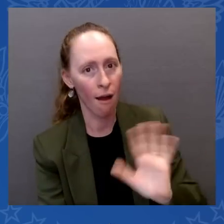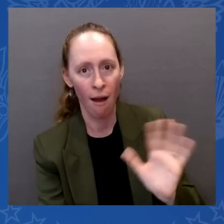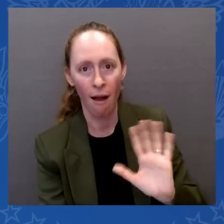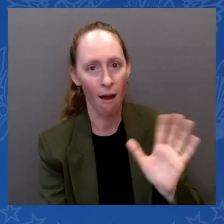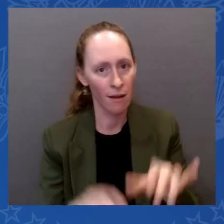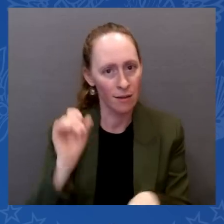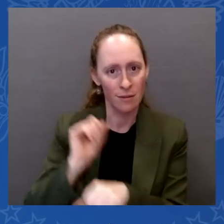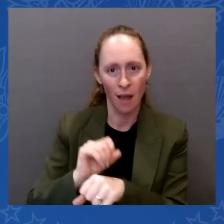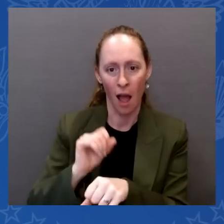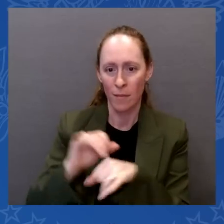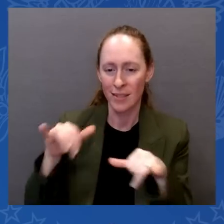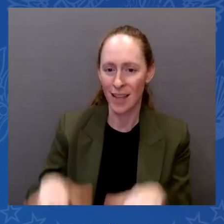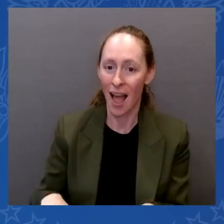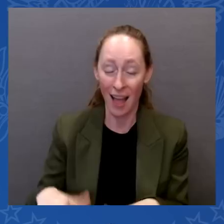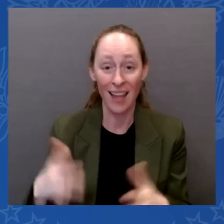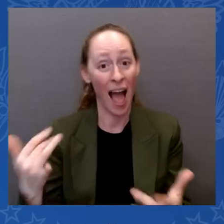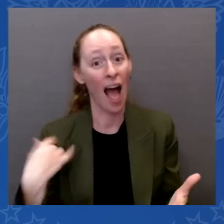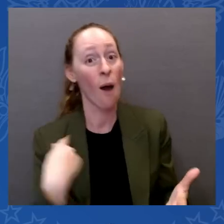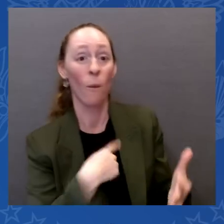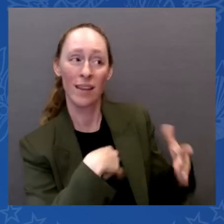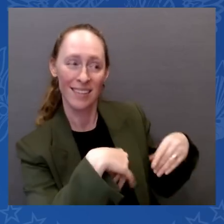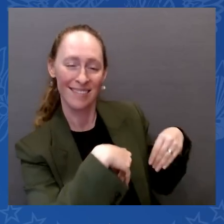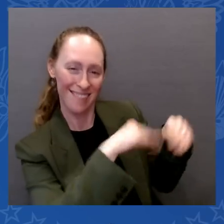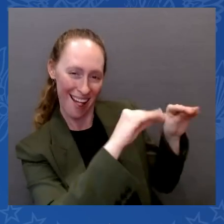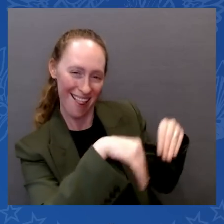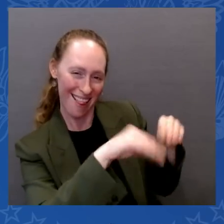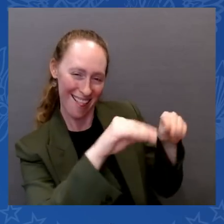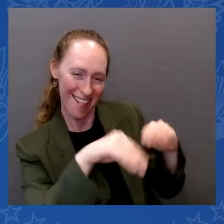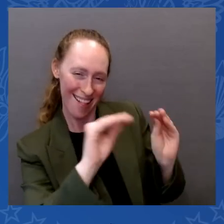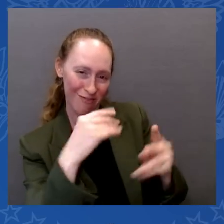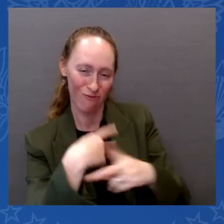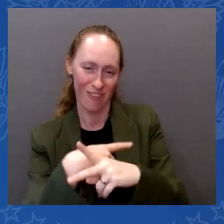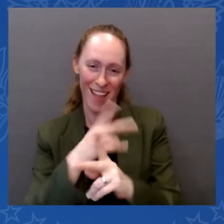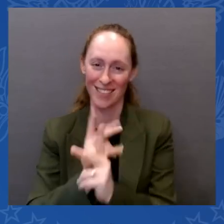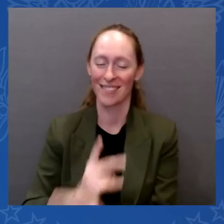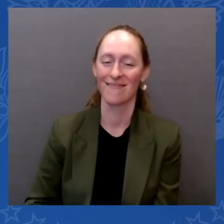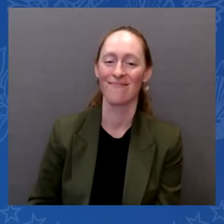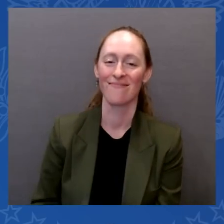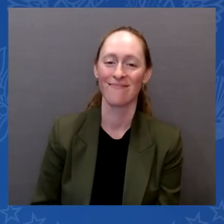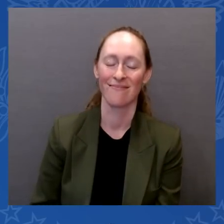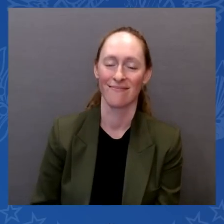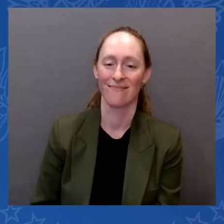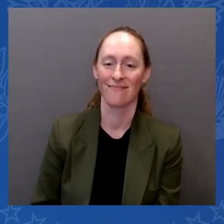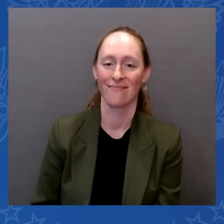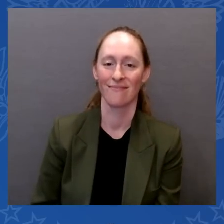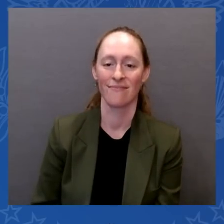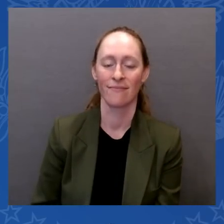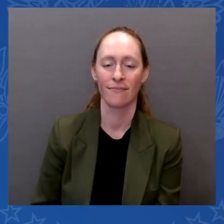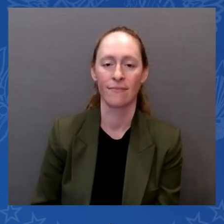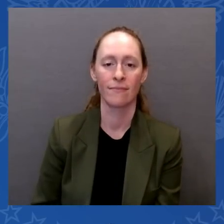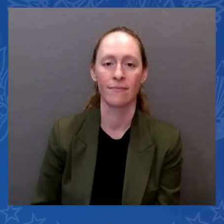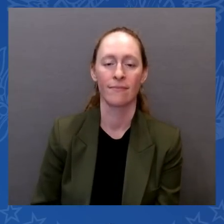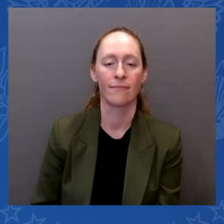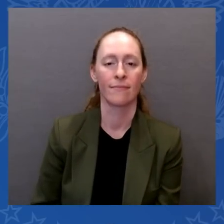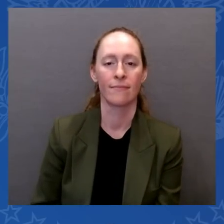Because our adversaries have been closing the gap. But with this Talent Pipeline Challenge, these partnerships, we're regaining the momentum